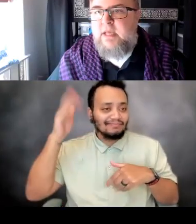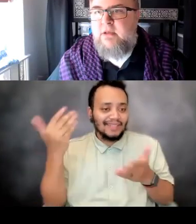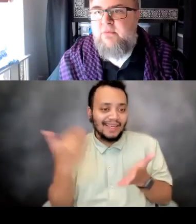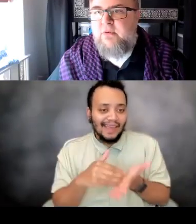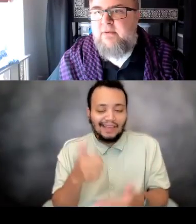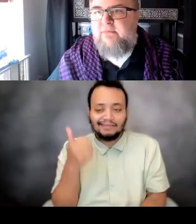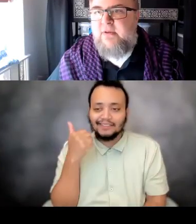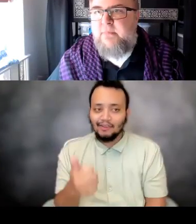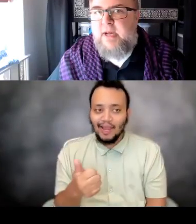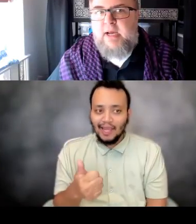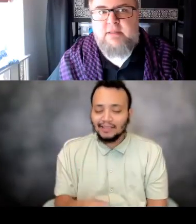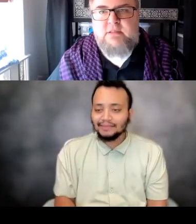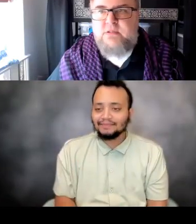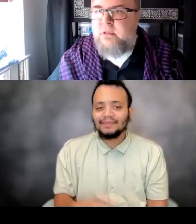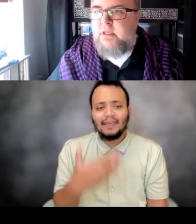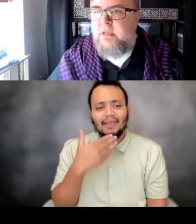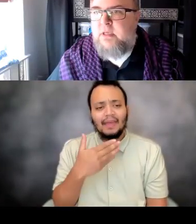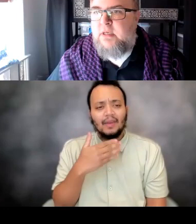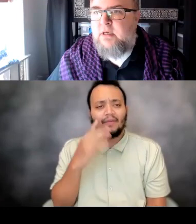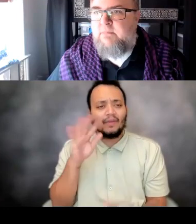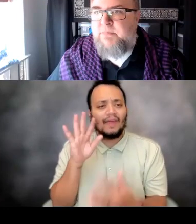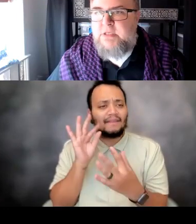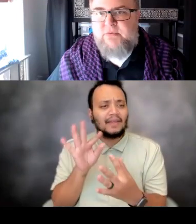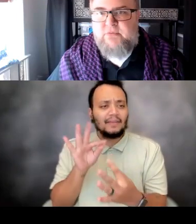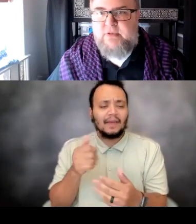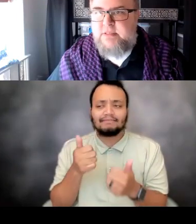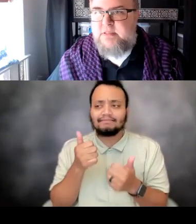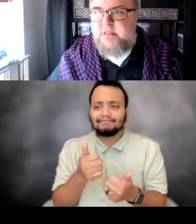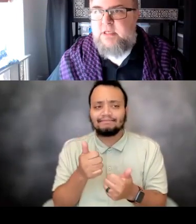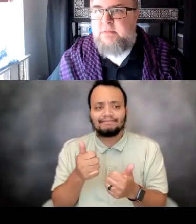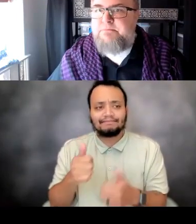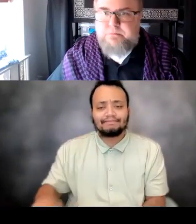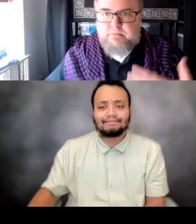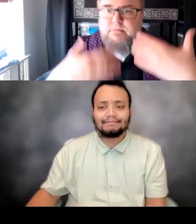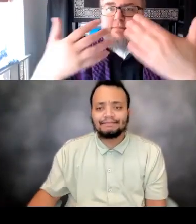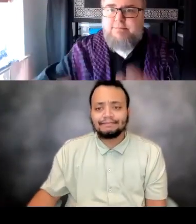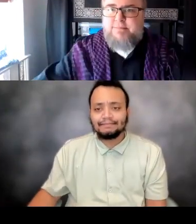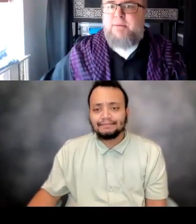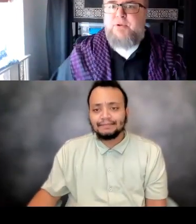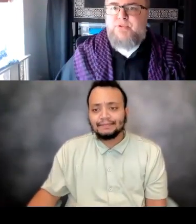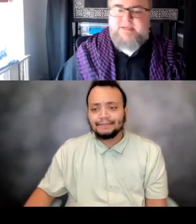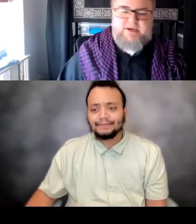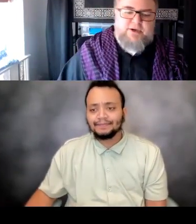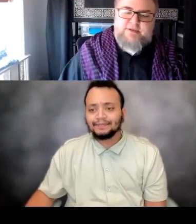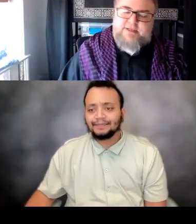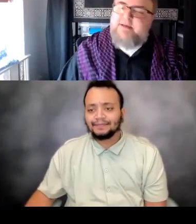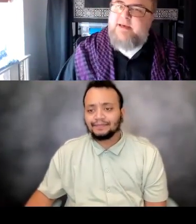Thank you for that feedback. That's really useful for us to see who's here